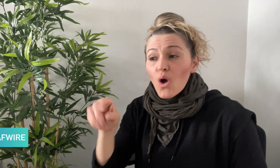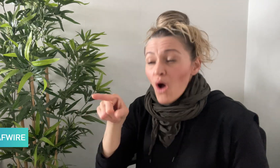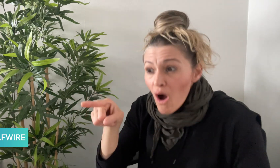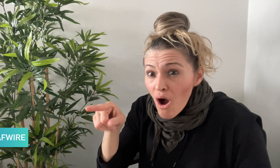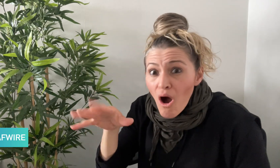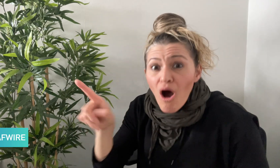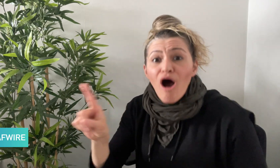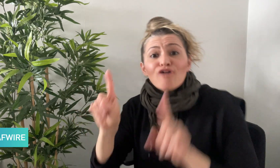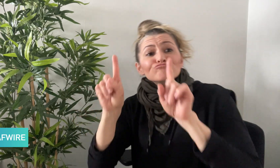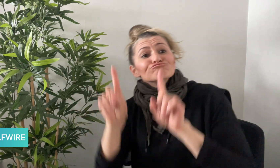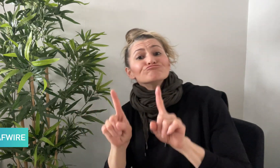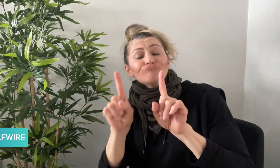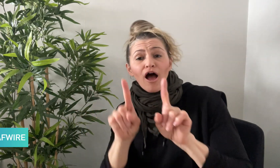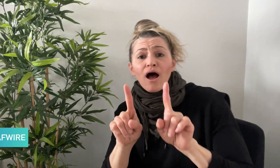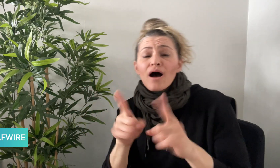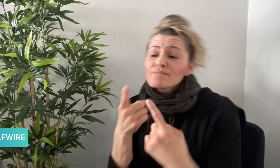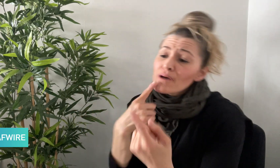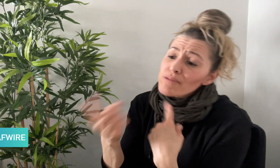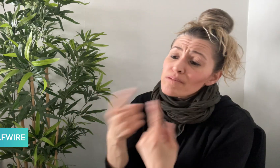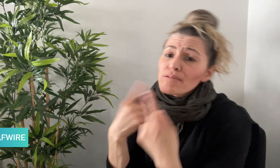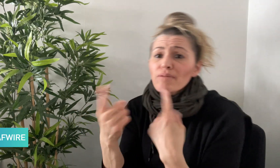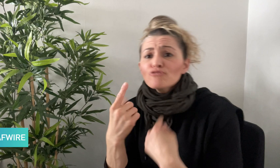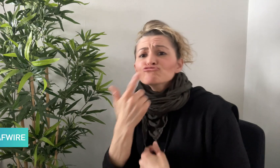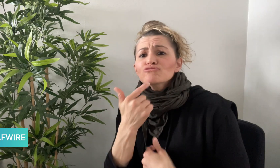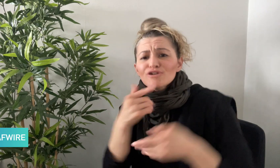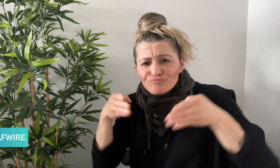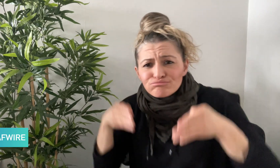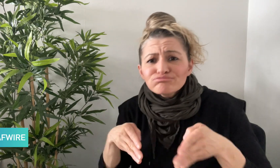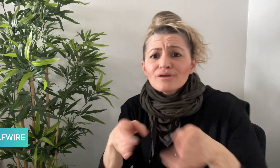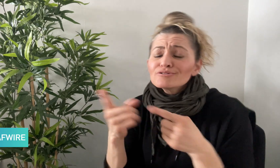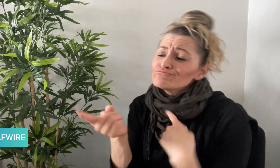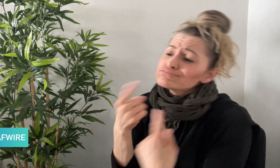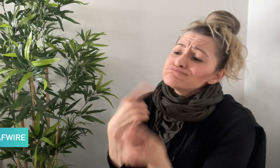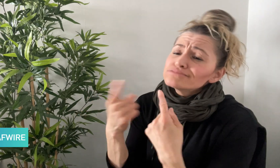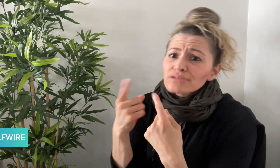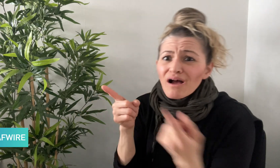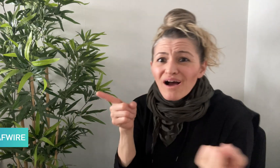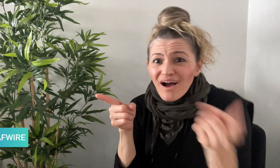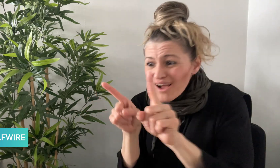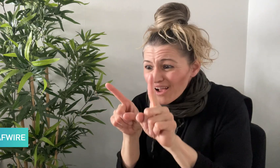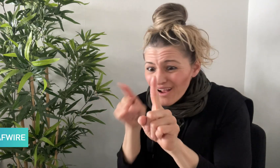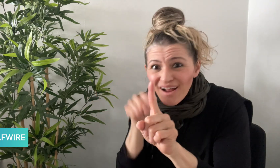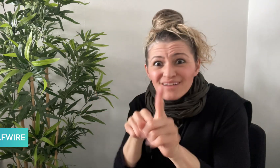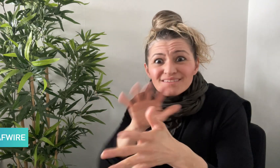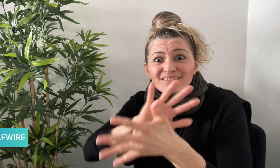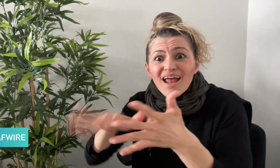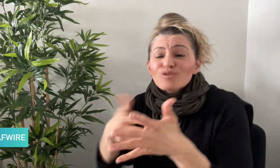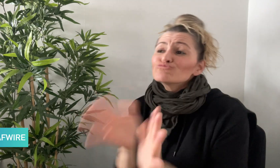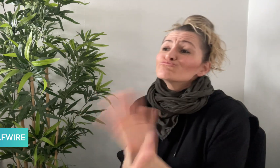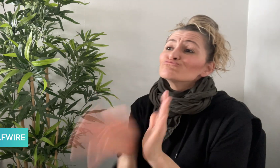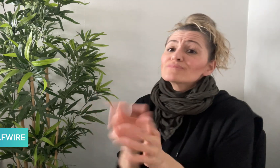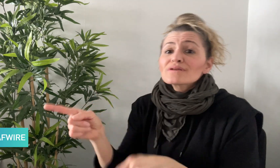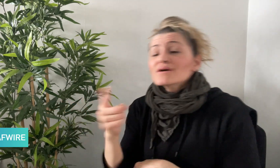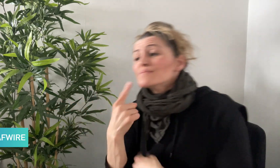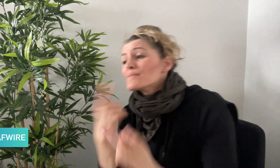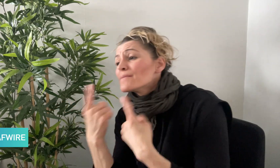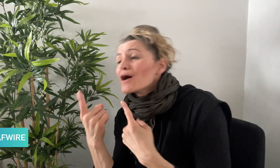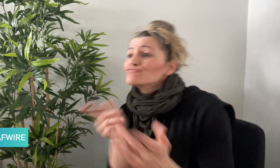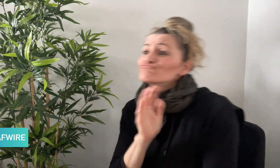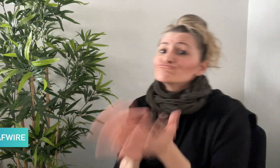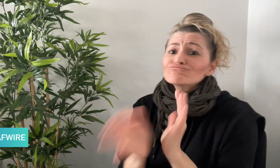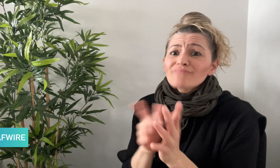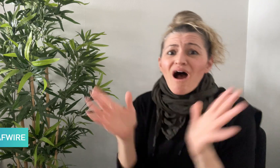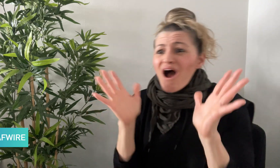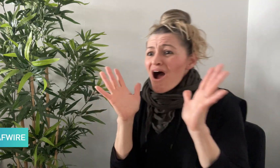and having a sign language interpreter with her”.